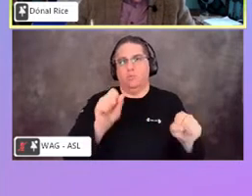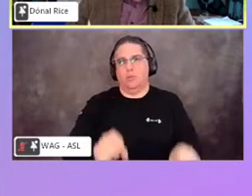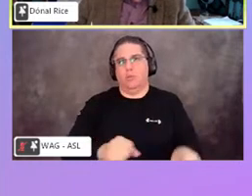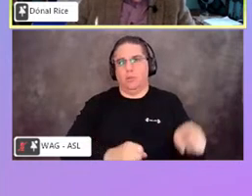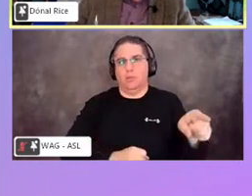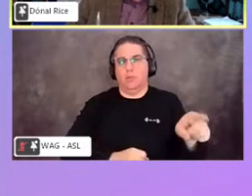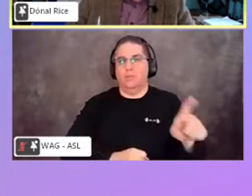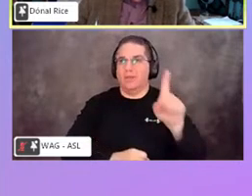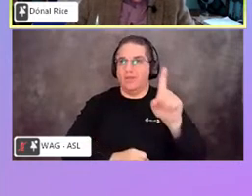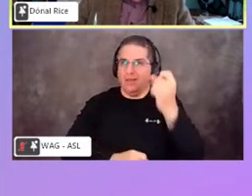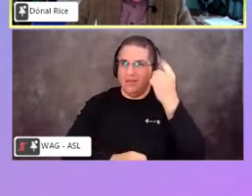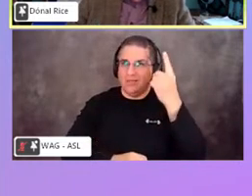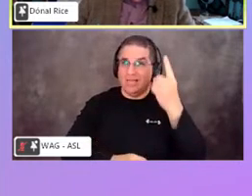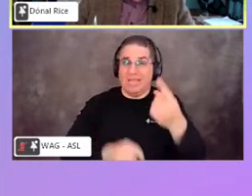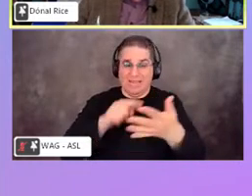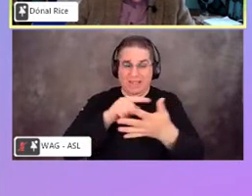to supply the standard in